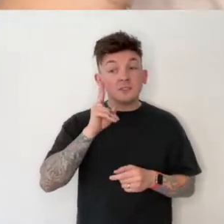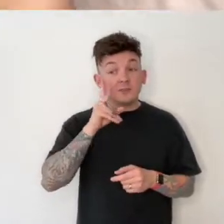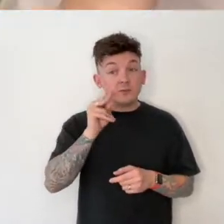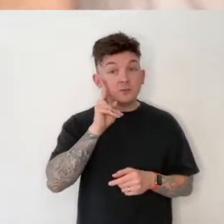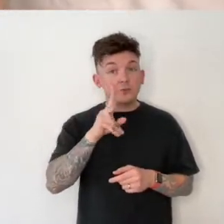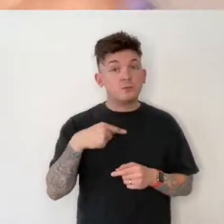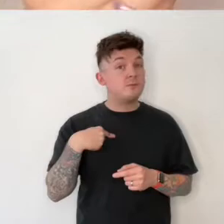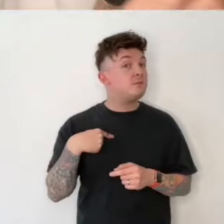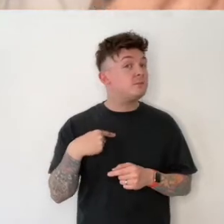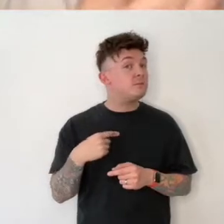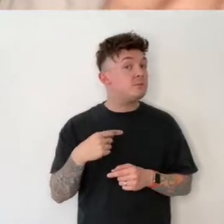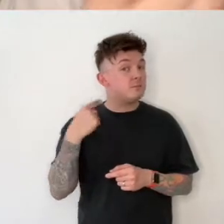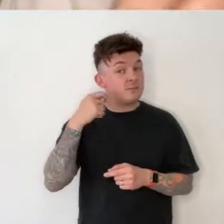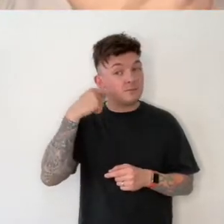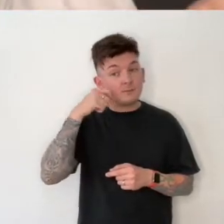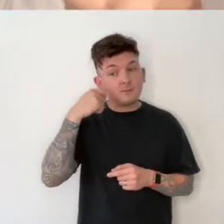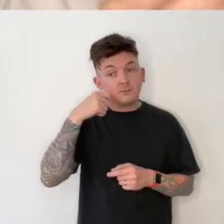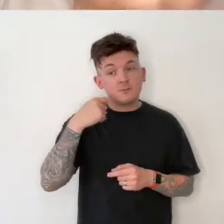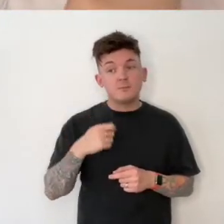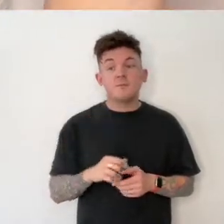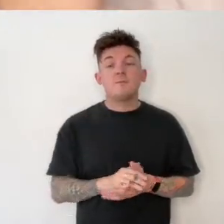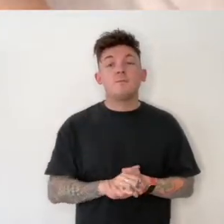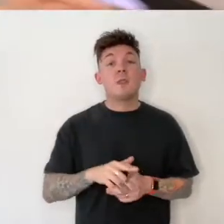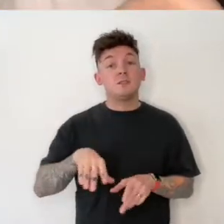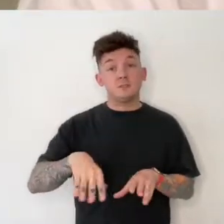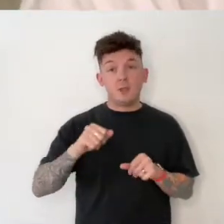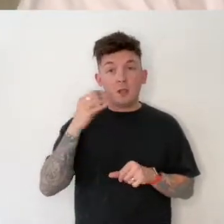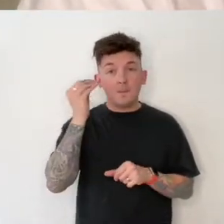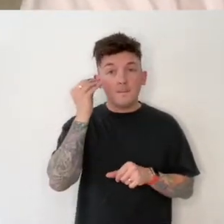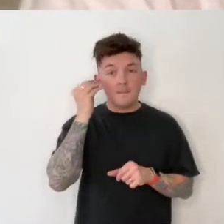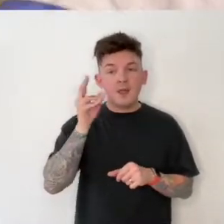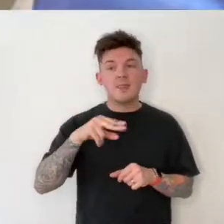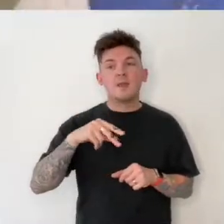brushing around, just sort of blending into the blush there. i would now sort of pick